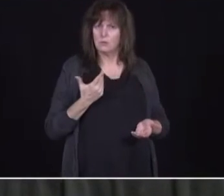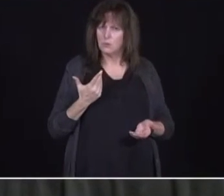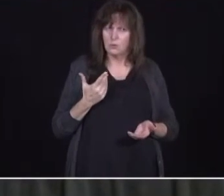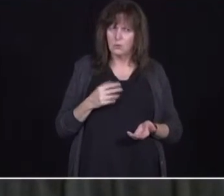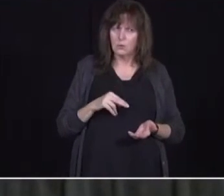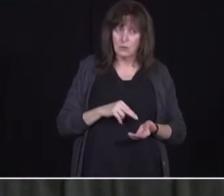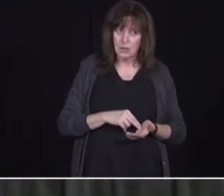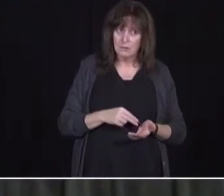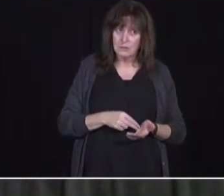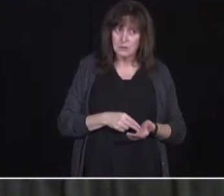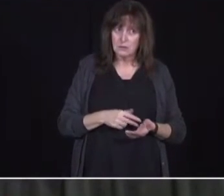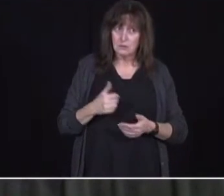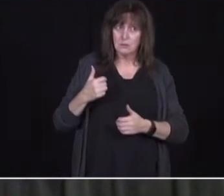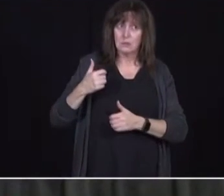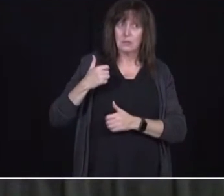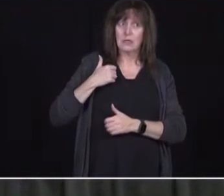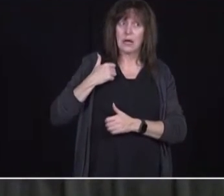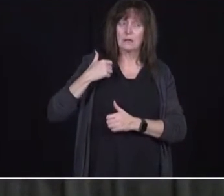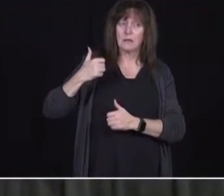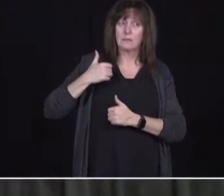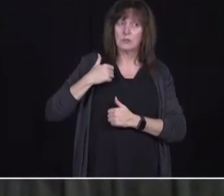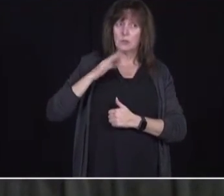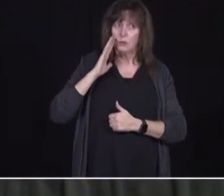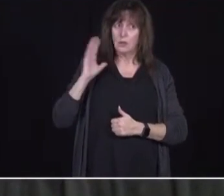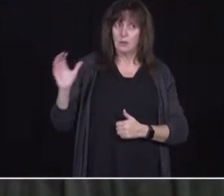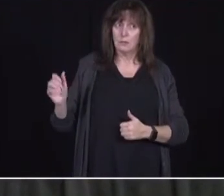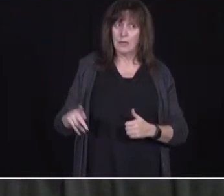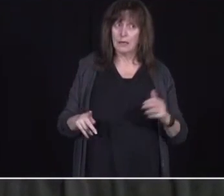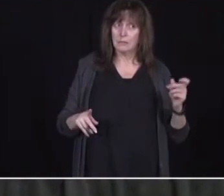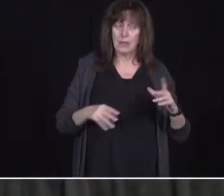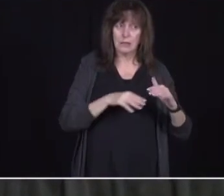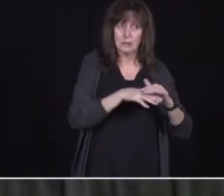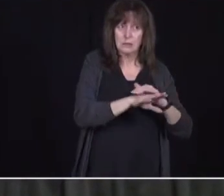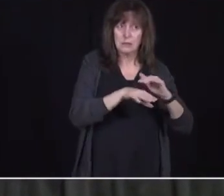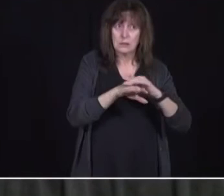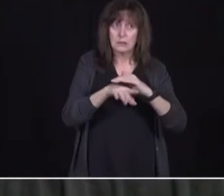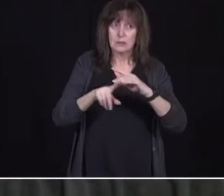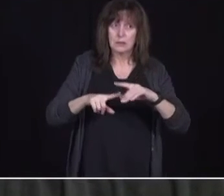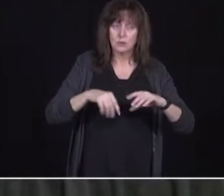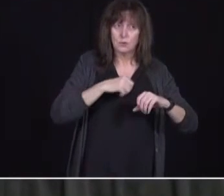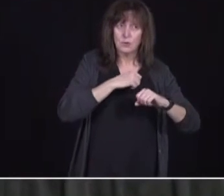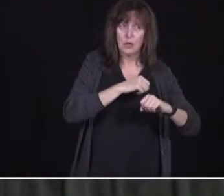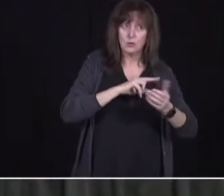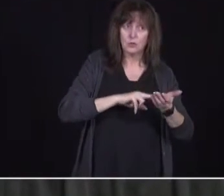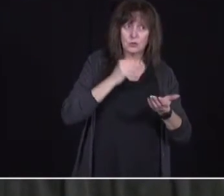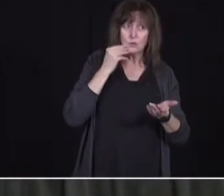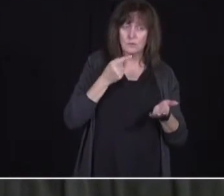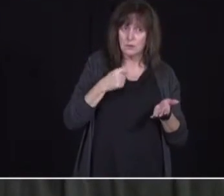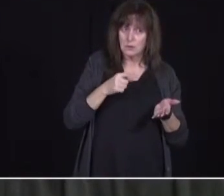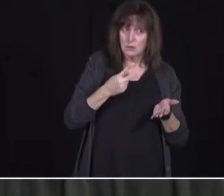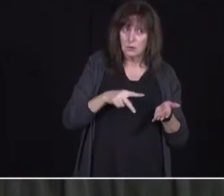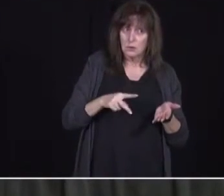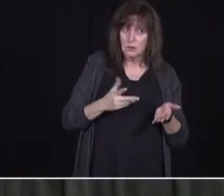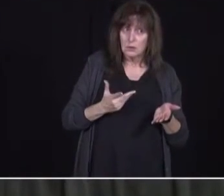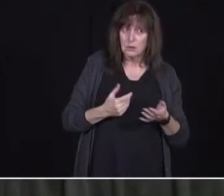long-term homes and you never turn down hope so will R we going to seat Canadian armed forces in the long-term